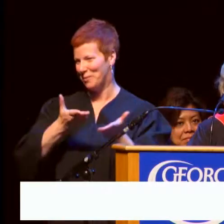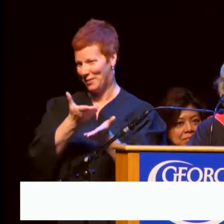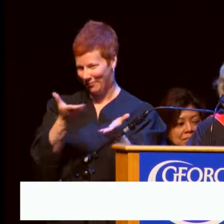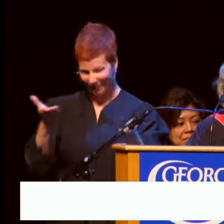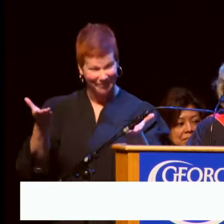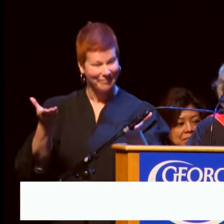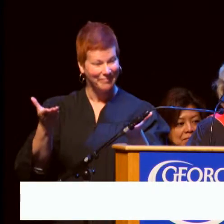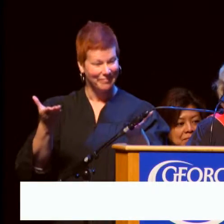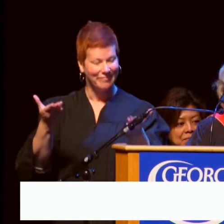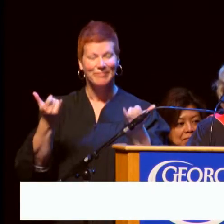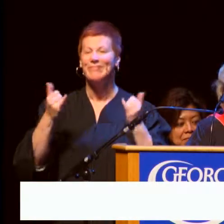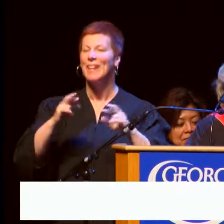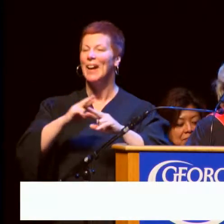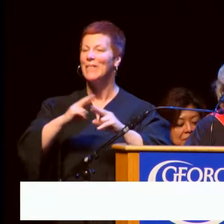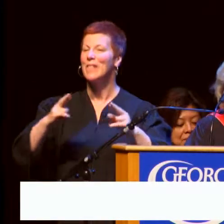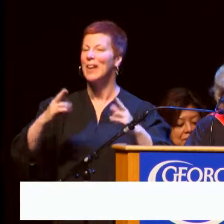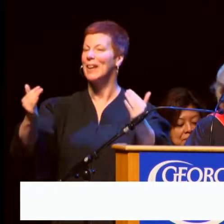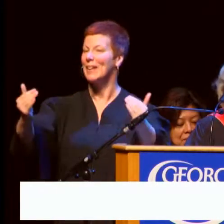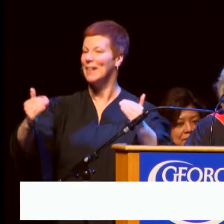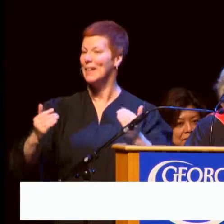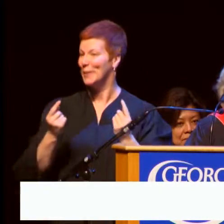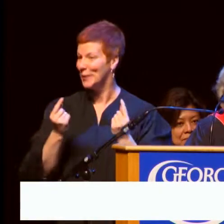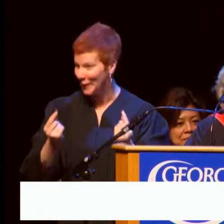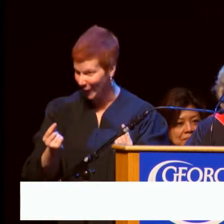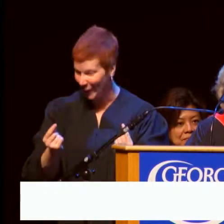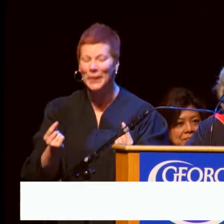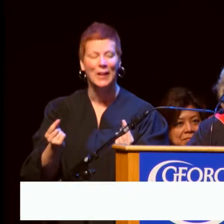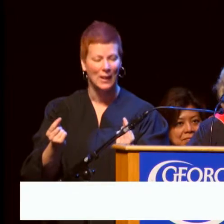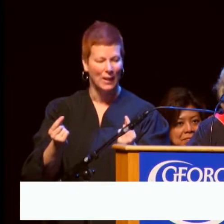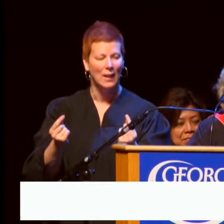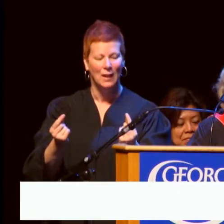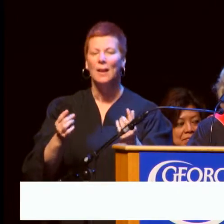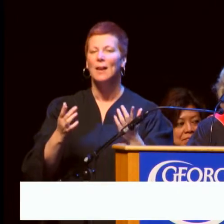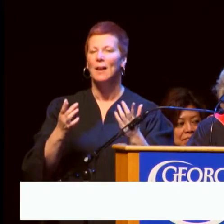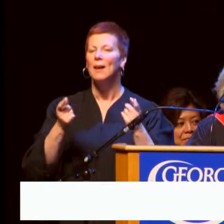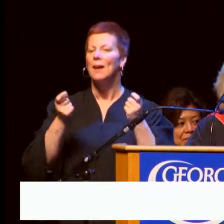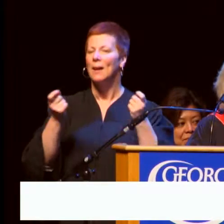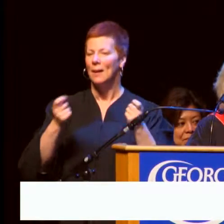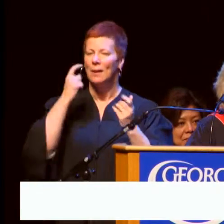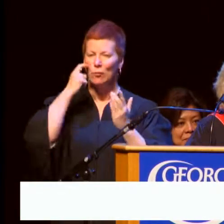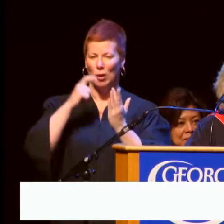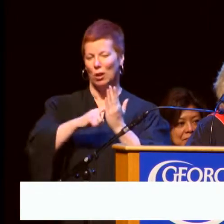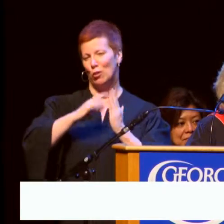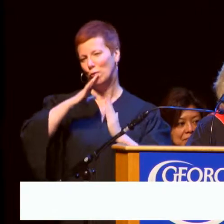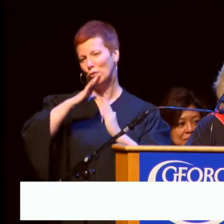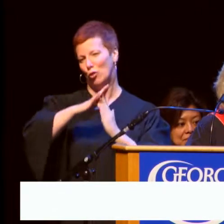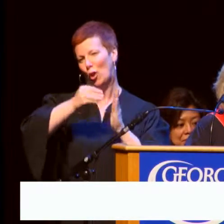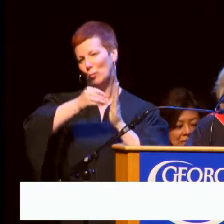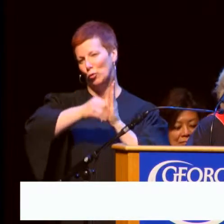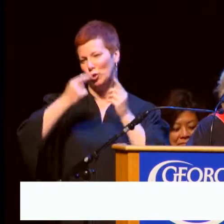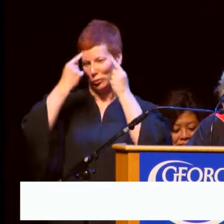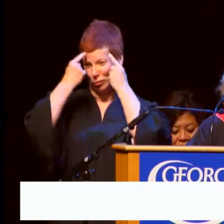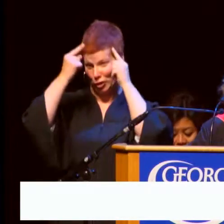OF TODAY'S CEREMONIES -- CEREMONY IN WHICH WE RECOGNIZE OUTSTANDING SCHOLASTIC ACHIEVEMENTS BY OUR GRADUATES.